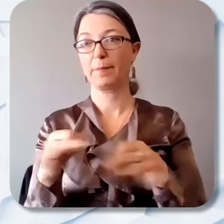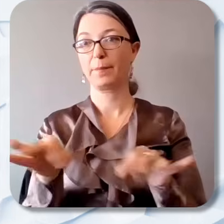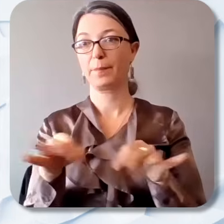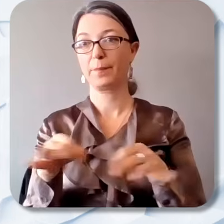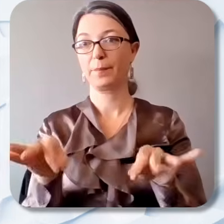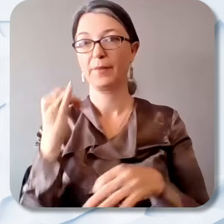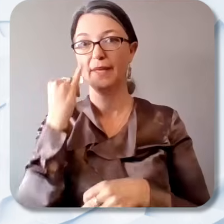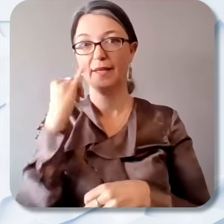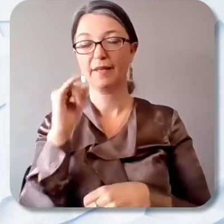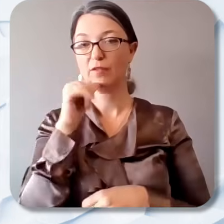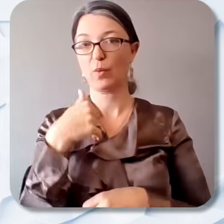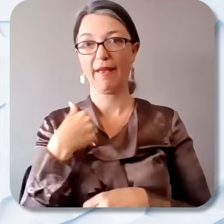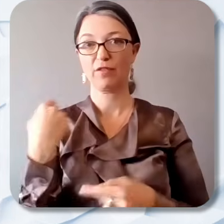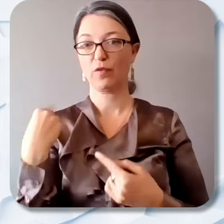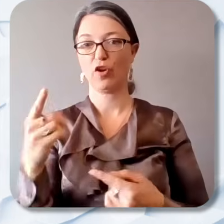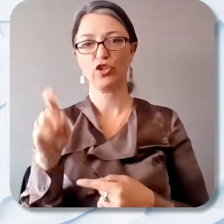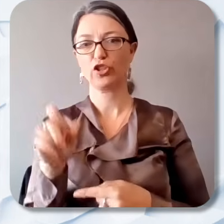of you who do not have it so far it should be at the very bottom.